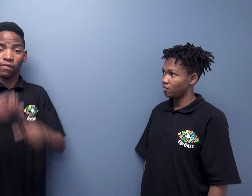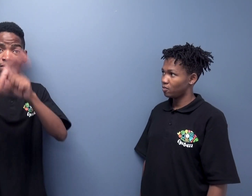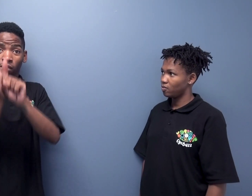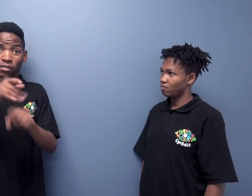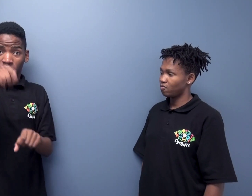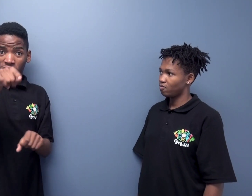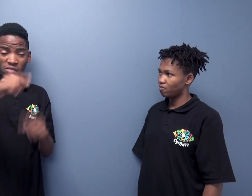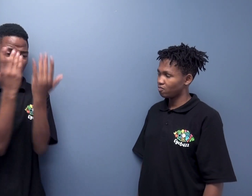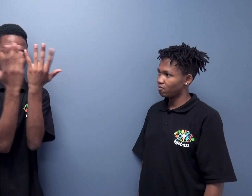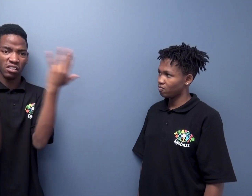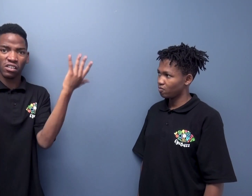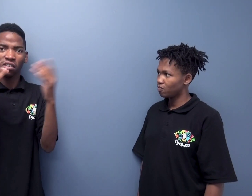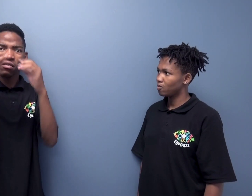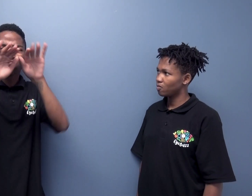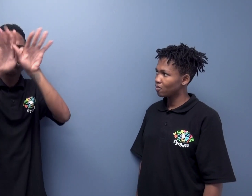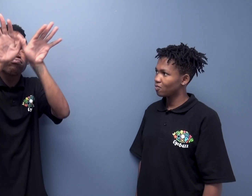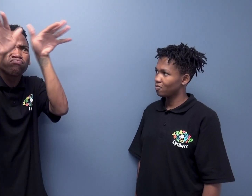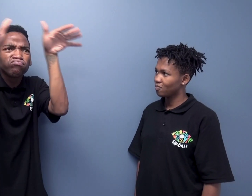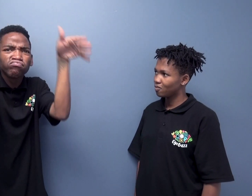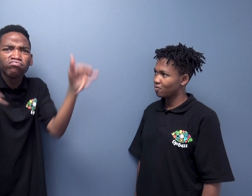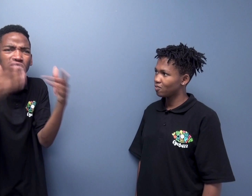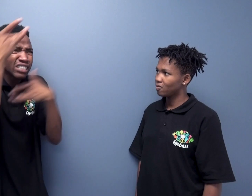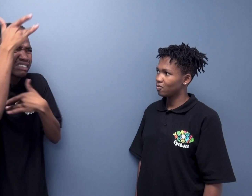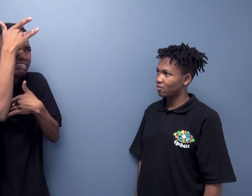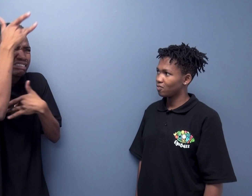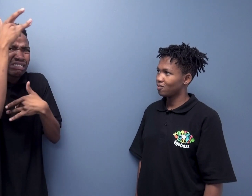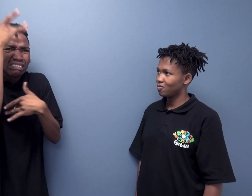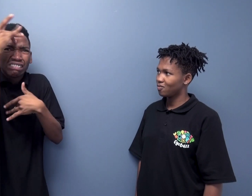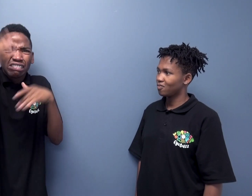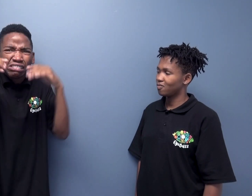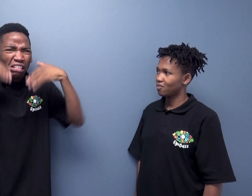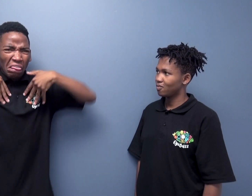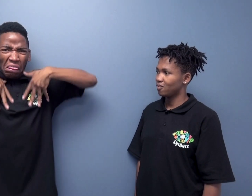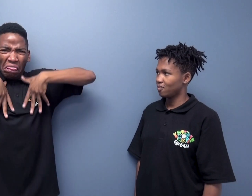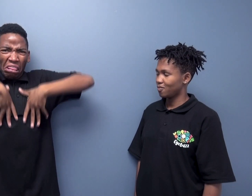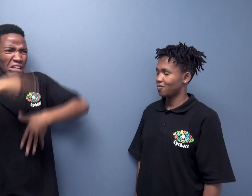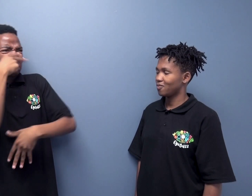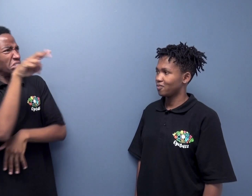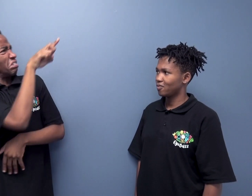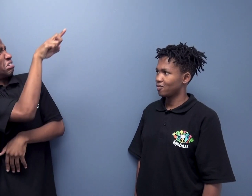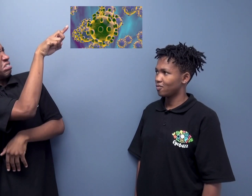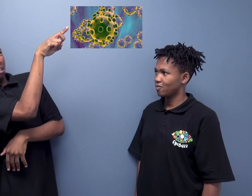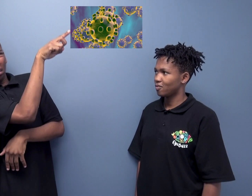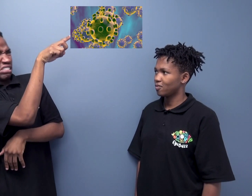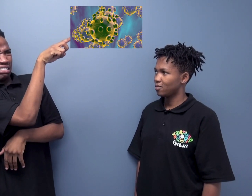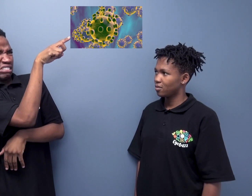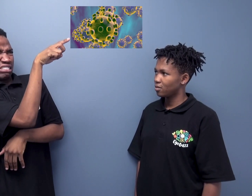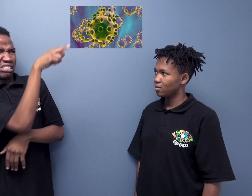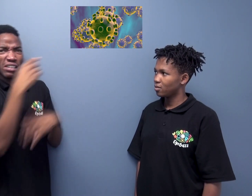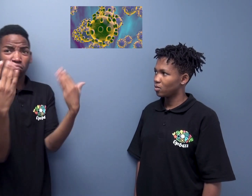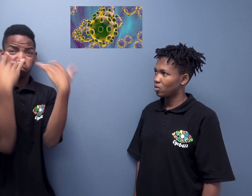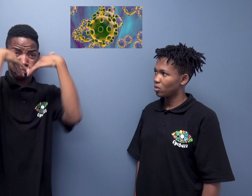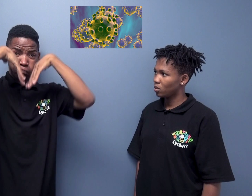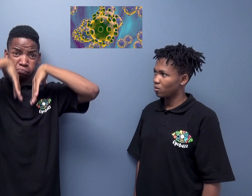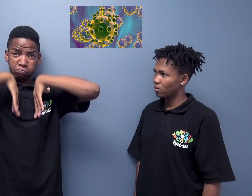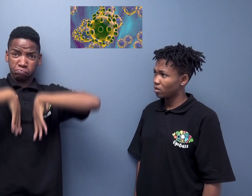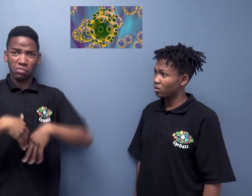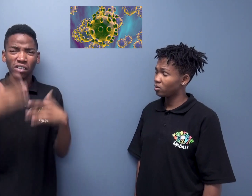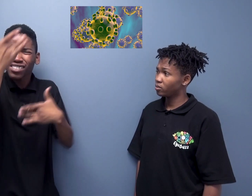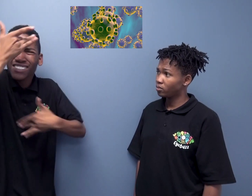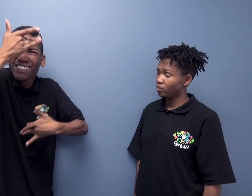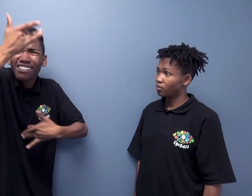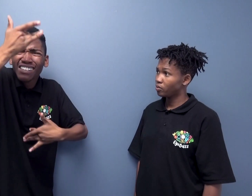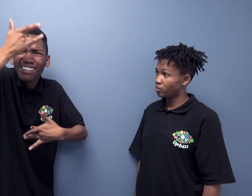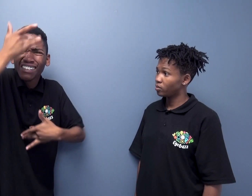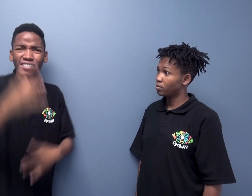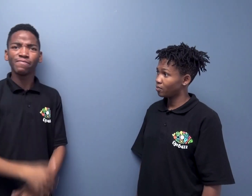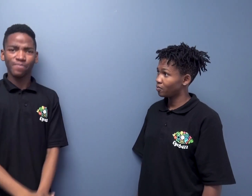Coronavirus is a virus that infects humans. When you're infected, you will be sick.